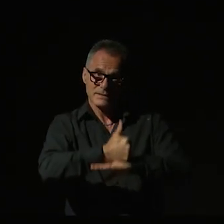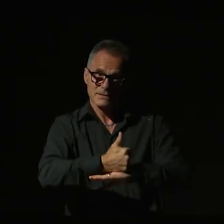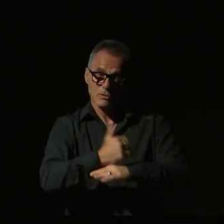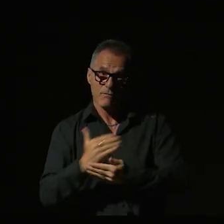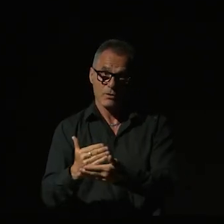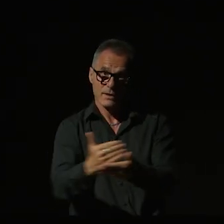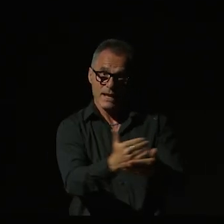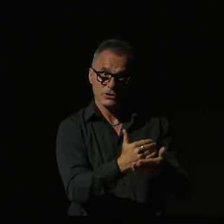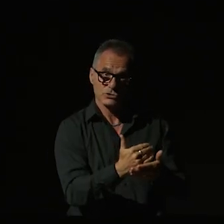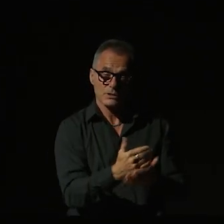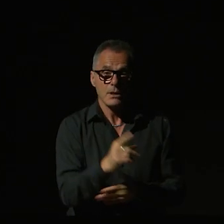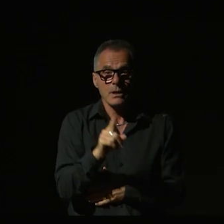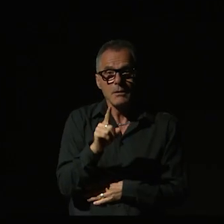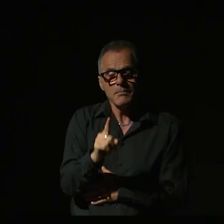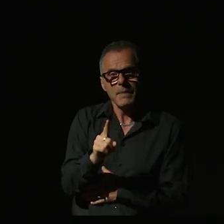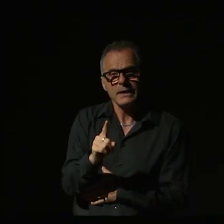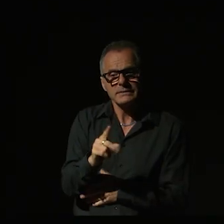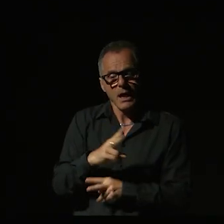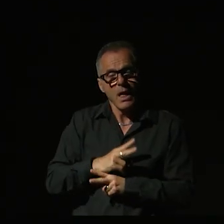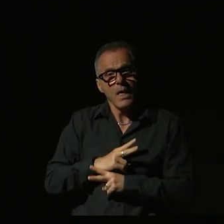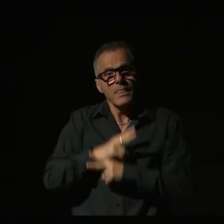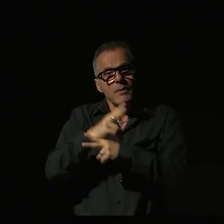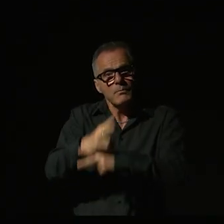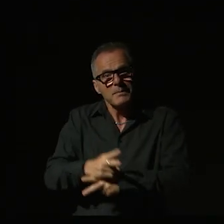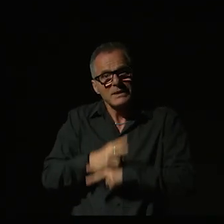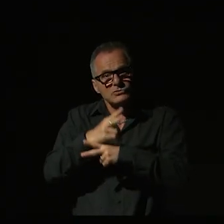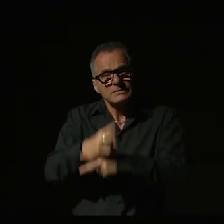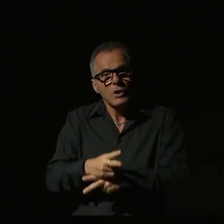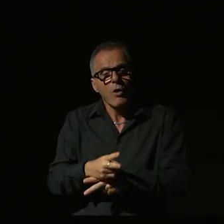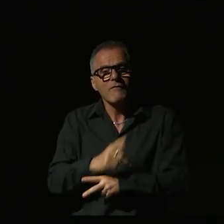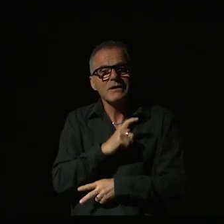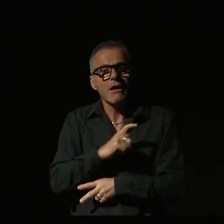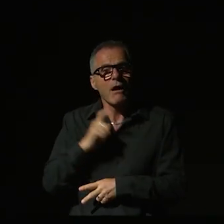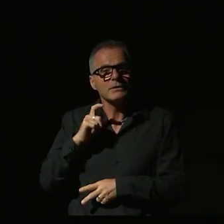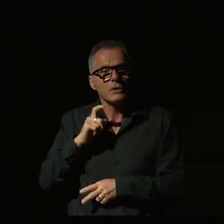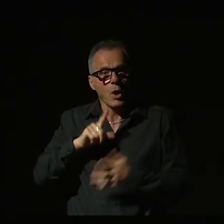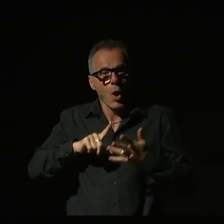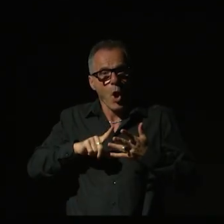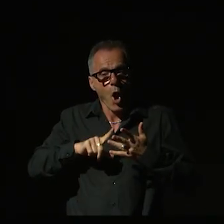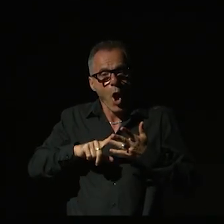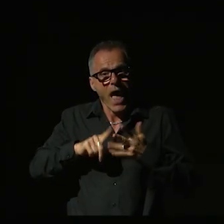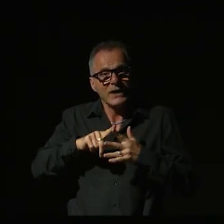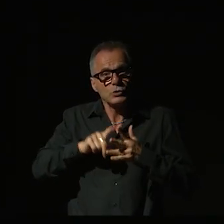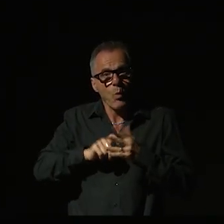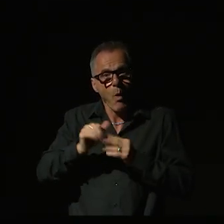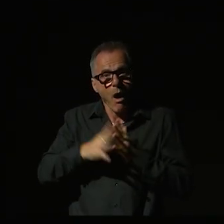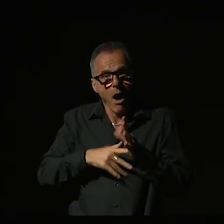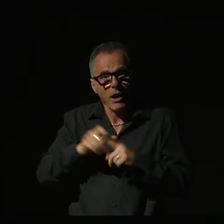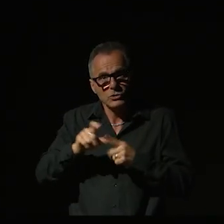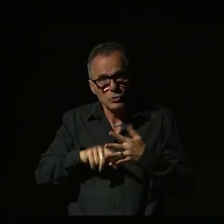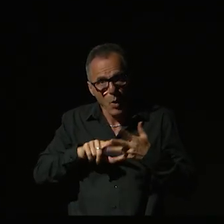yet it seems that under the patronage of Cardinal Odoardo, the focus shifted from a more antiquarian interest